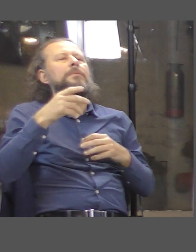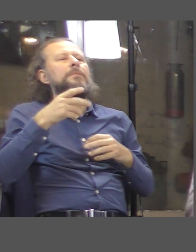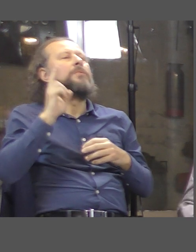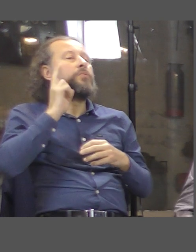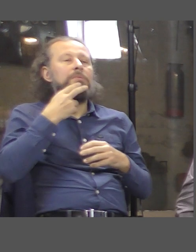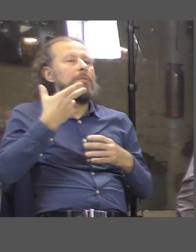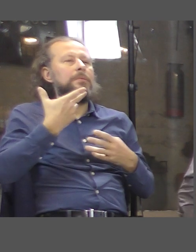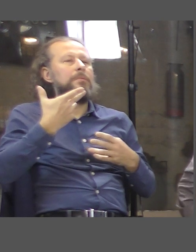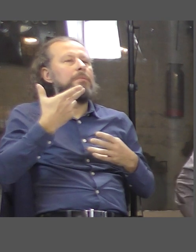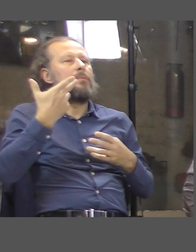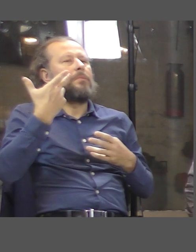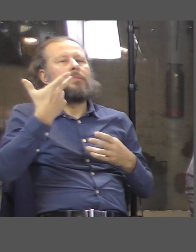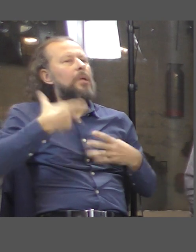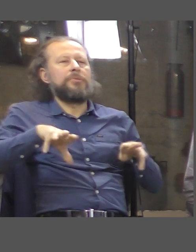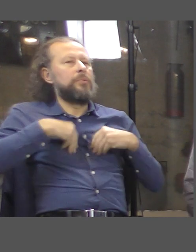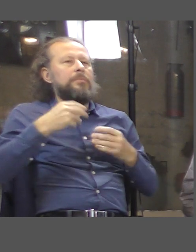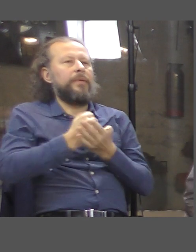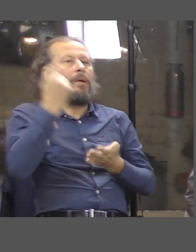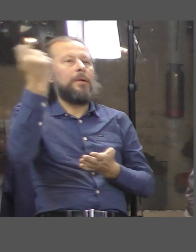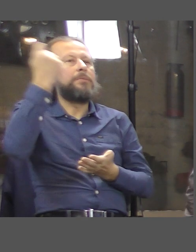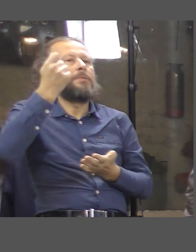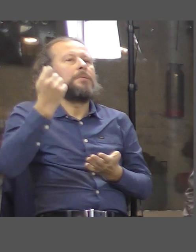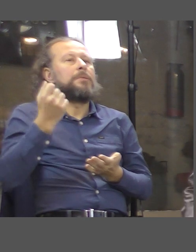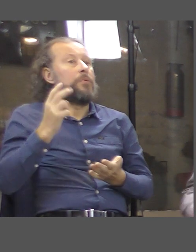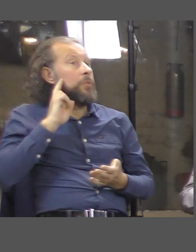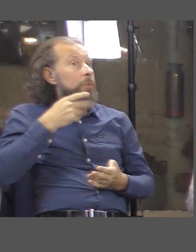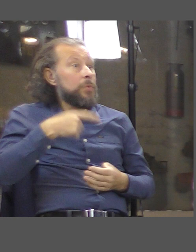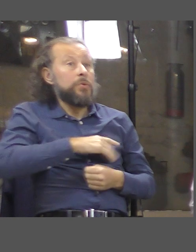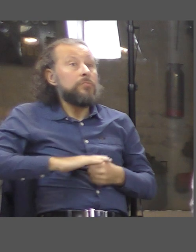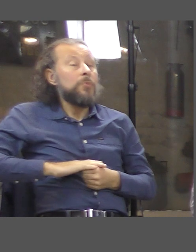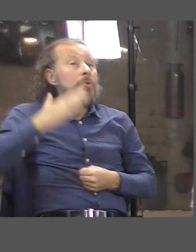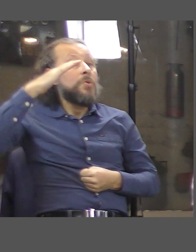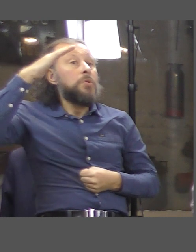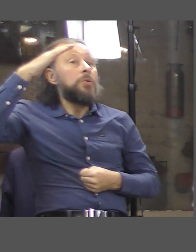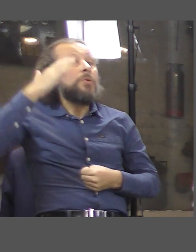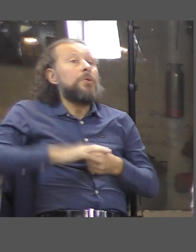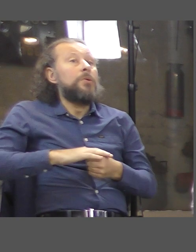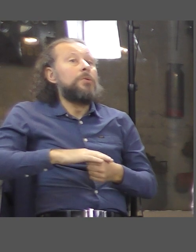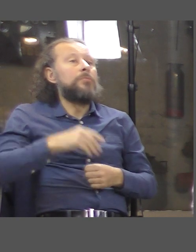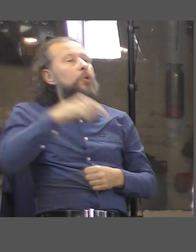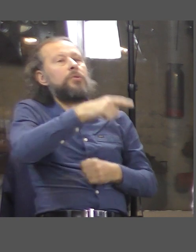did not agree with issuing driving licences to the deaf.